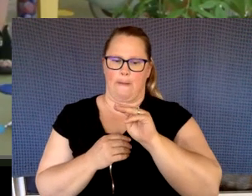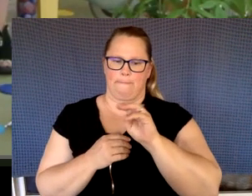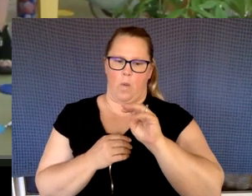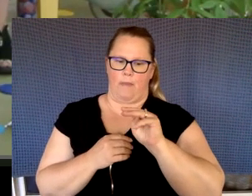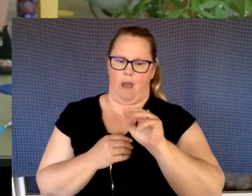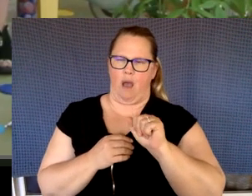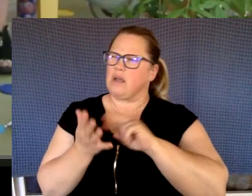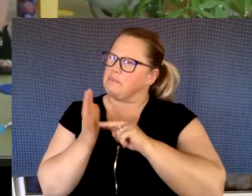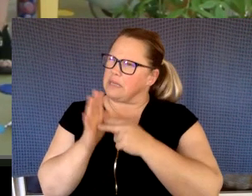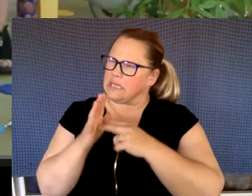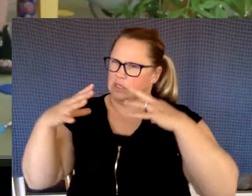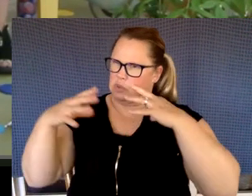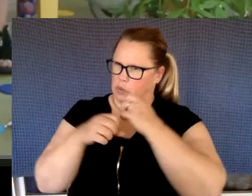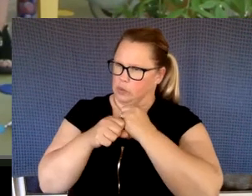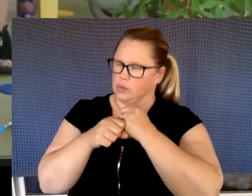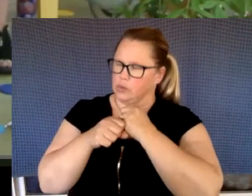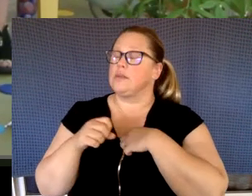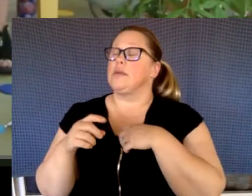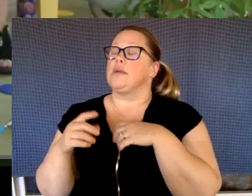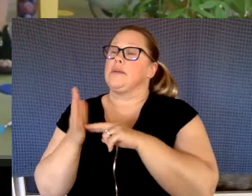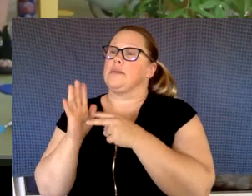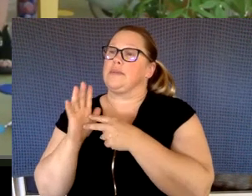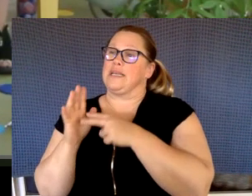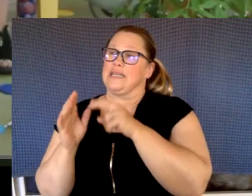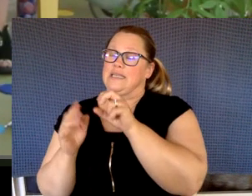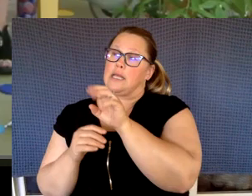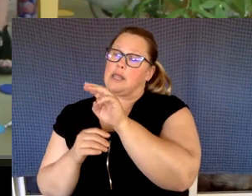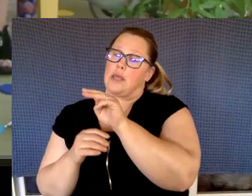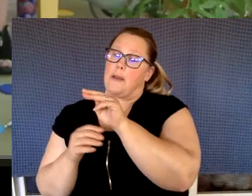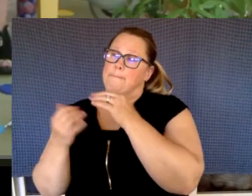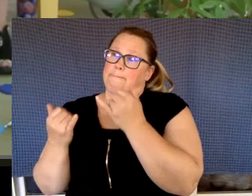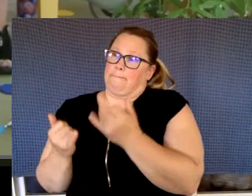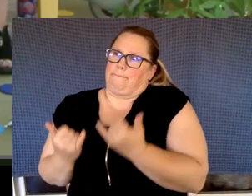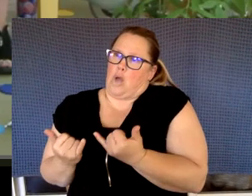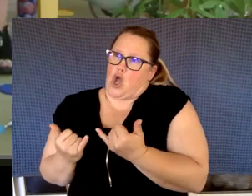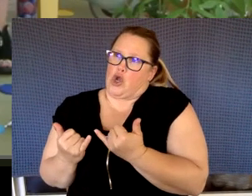which is the Museum of Modern art in the city of San Francisco but it's available